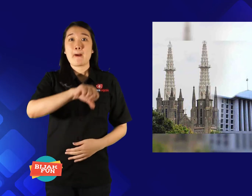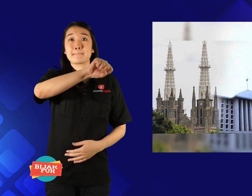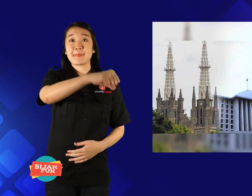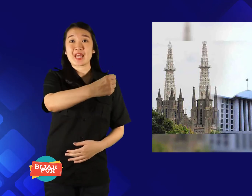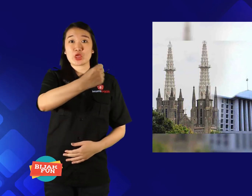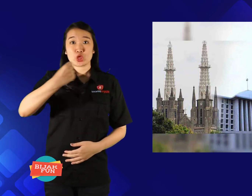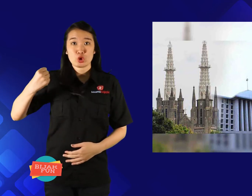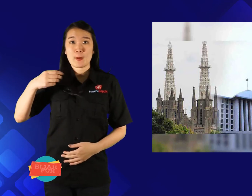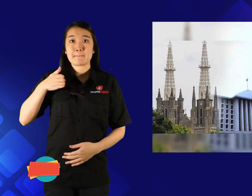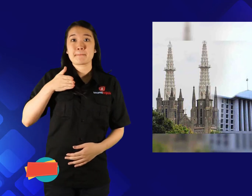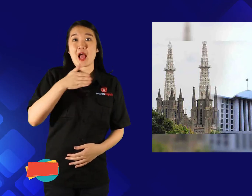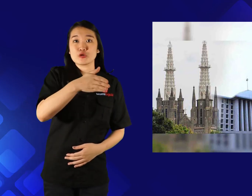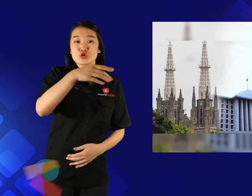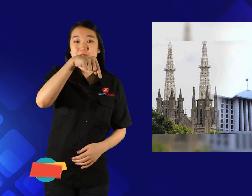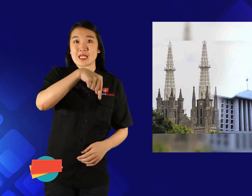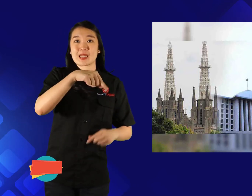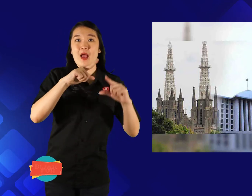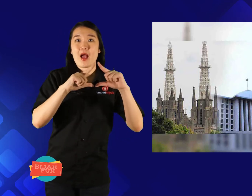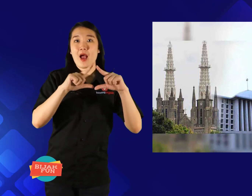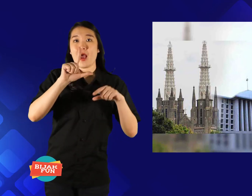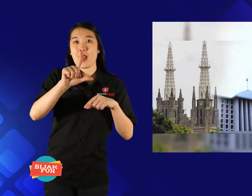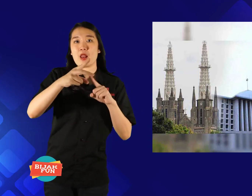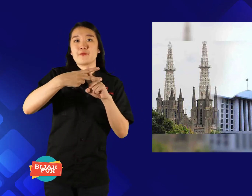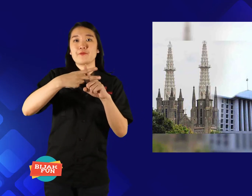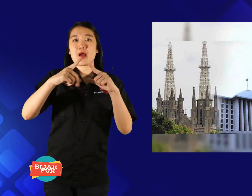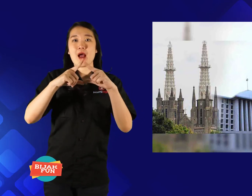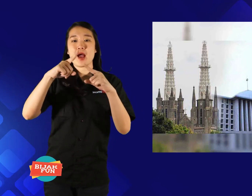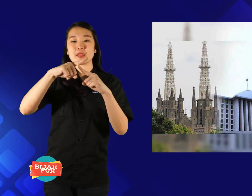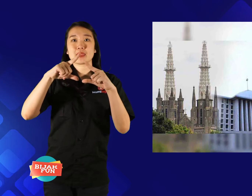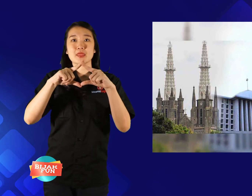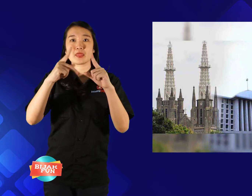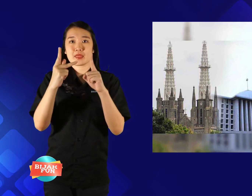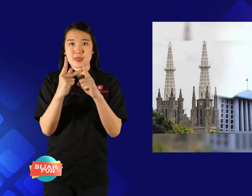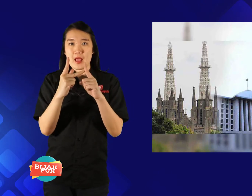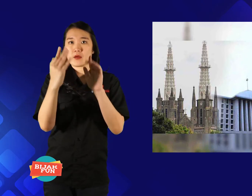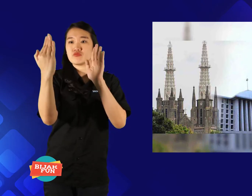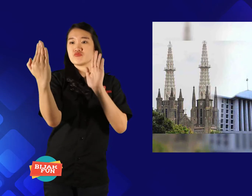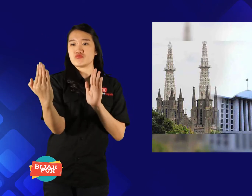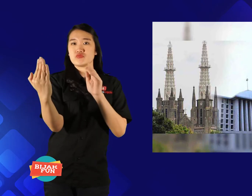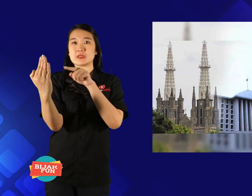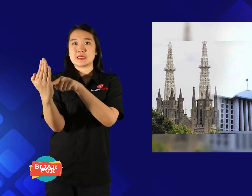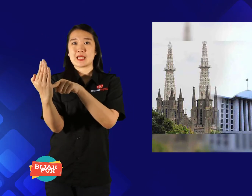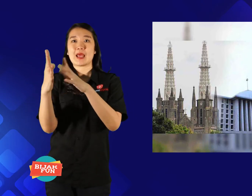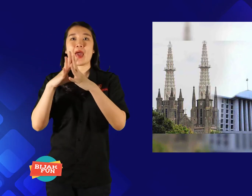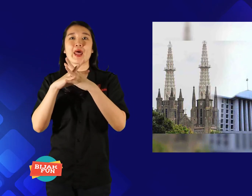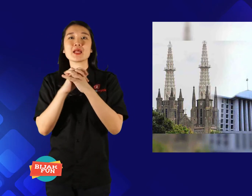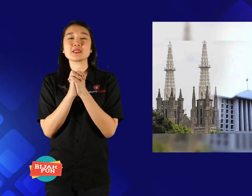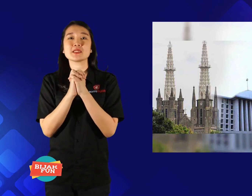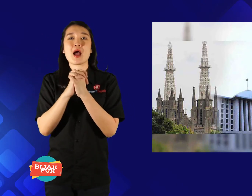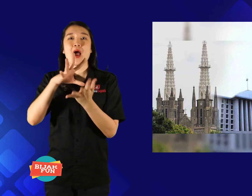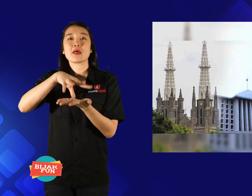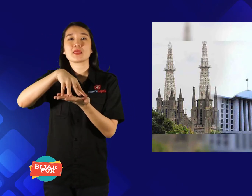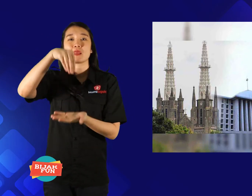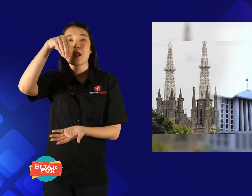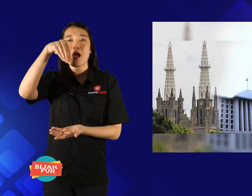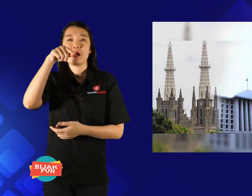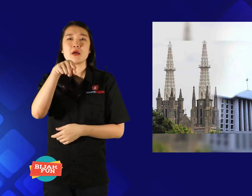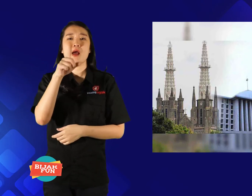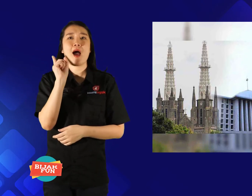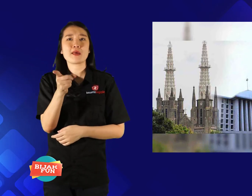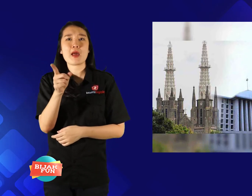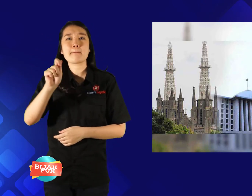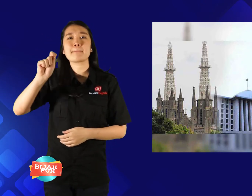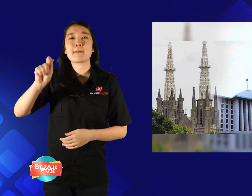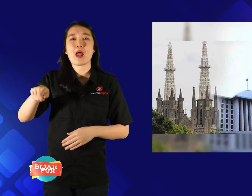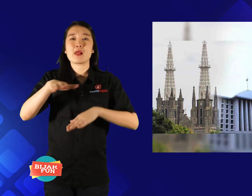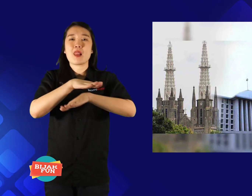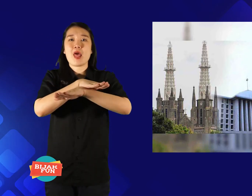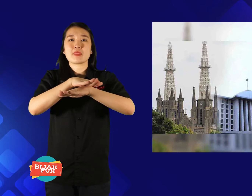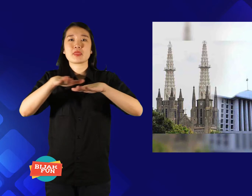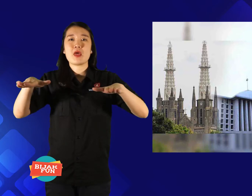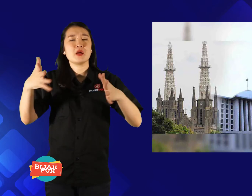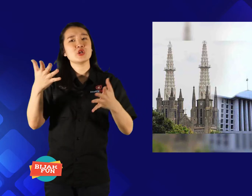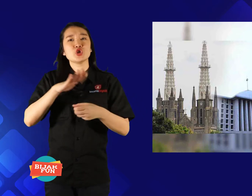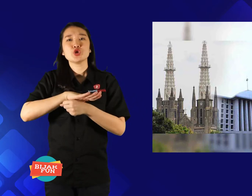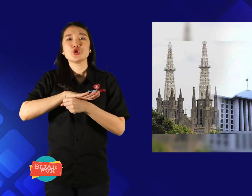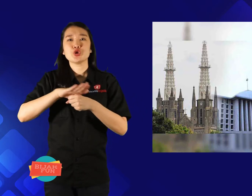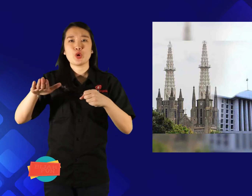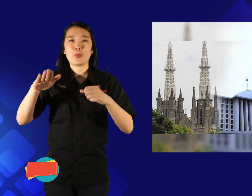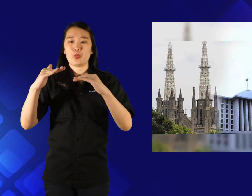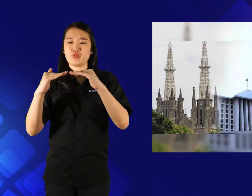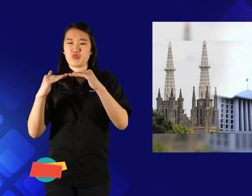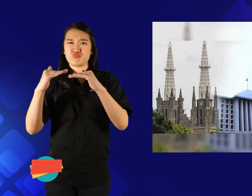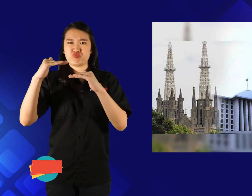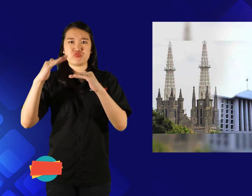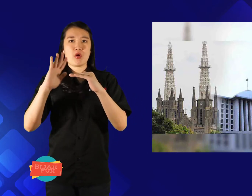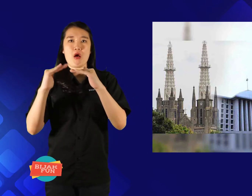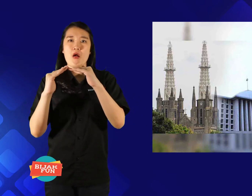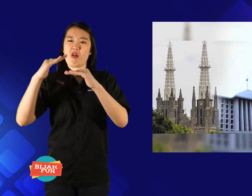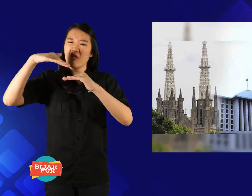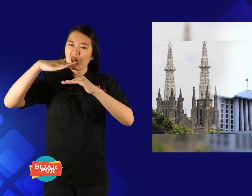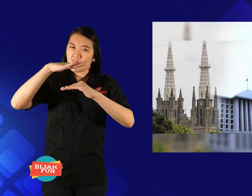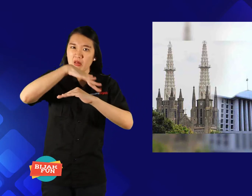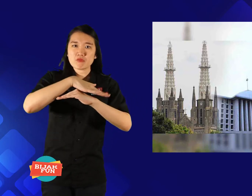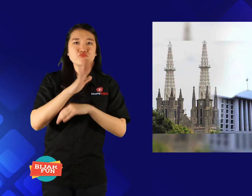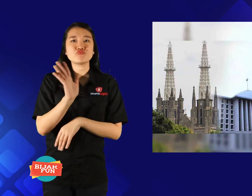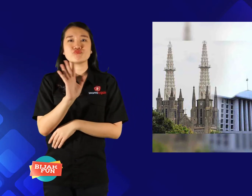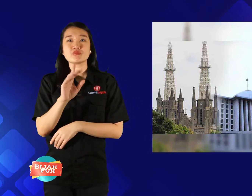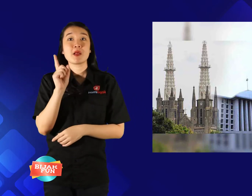Al Fatah entrance overlooking the Cathedral Church It's there using the floor,